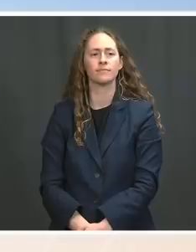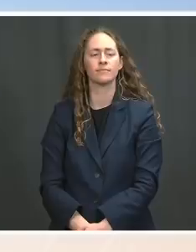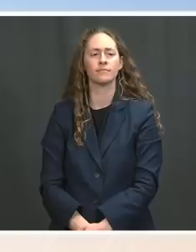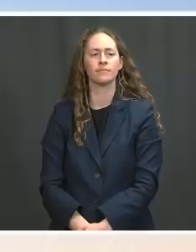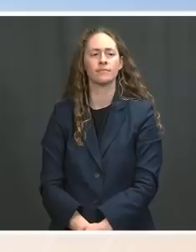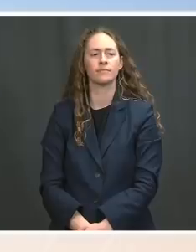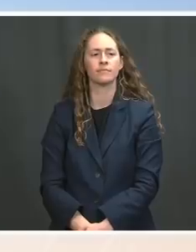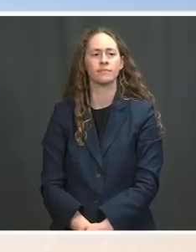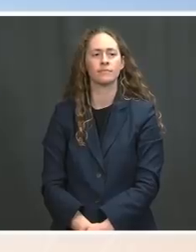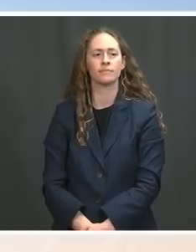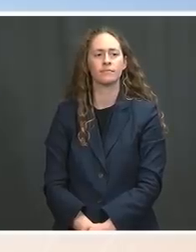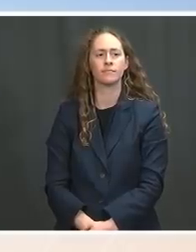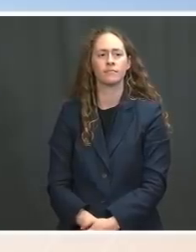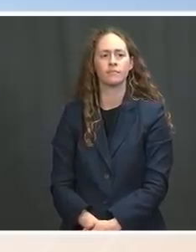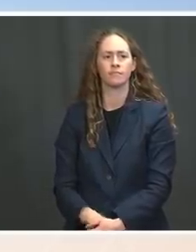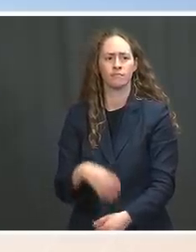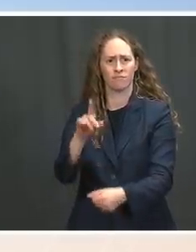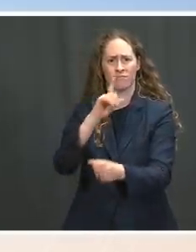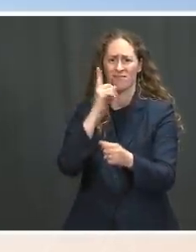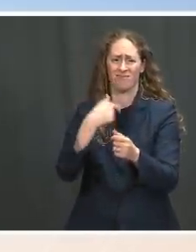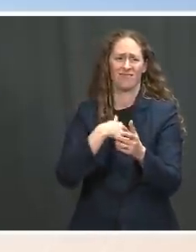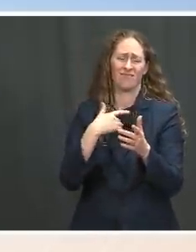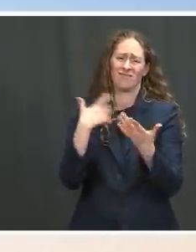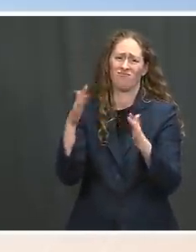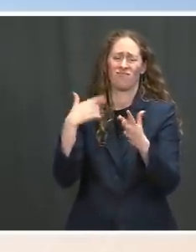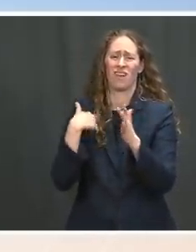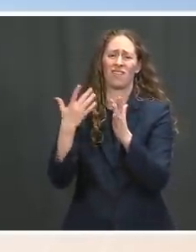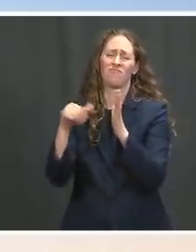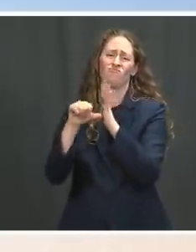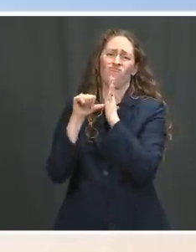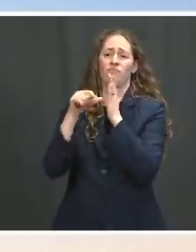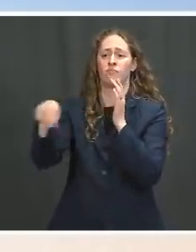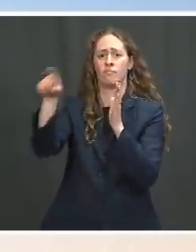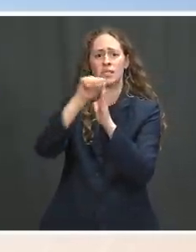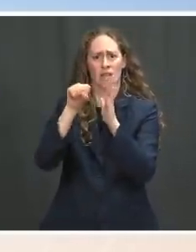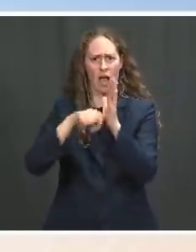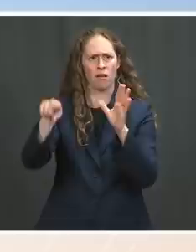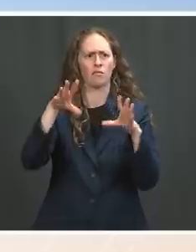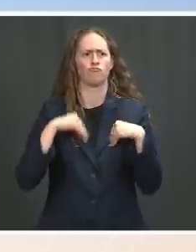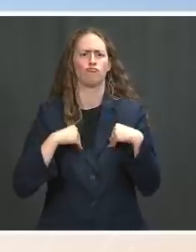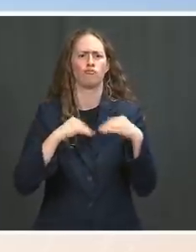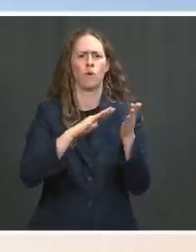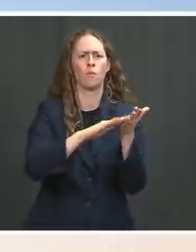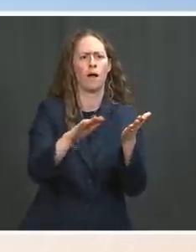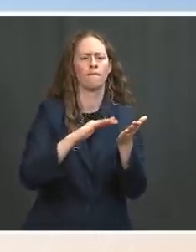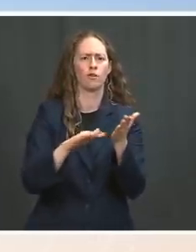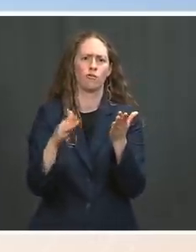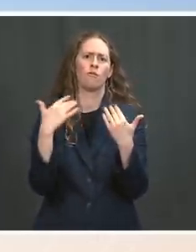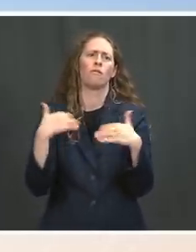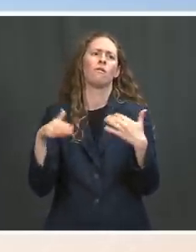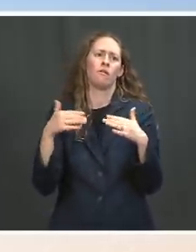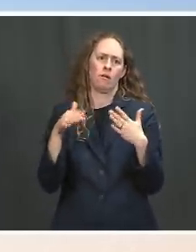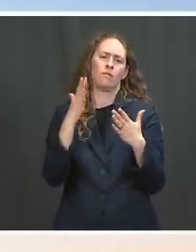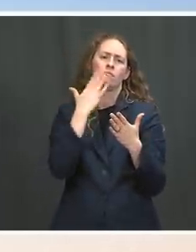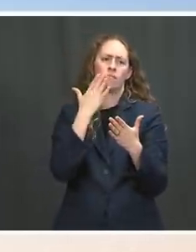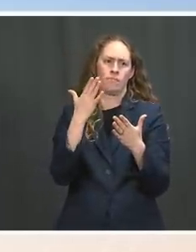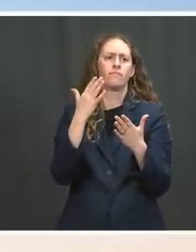who are very appreciative of these waivers. It does expand the fuel supply. It allows for fuels to be moved